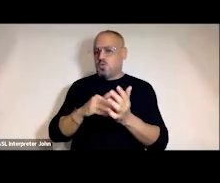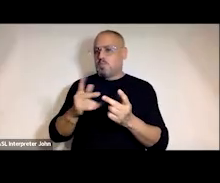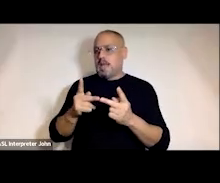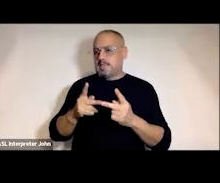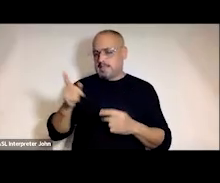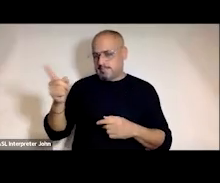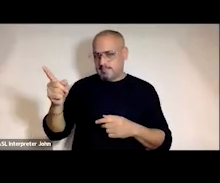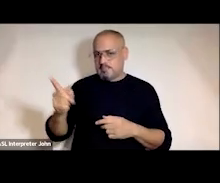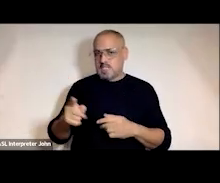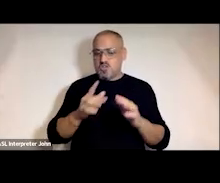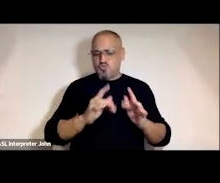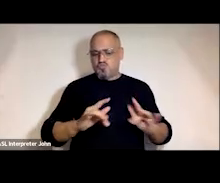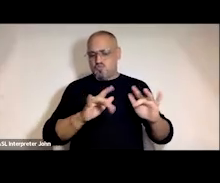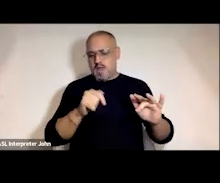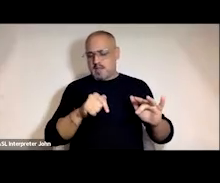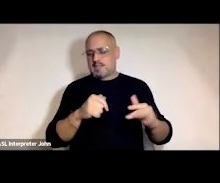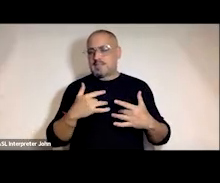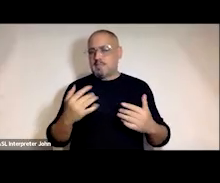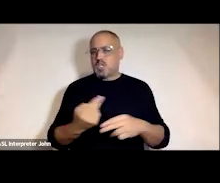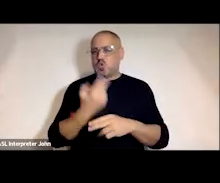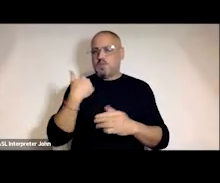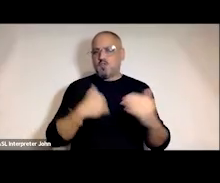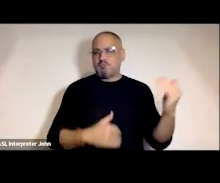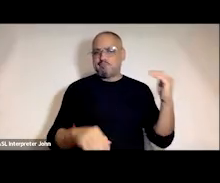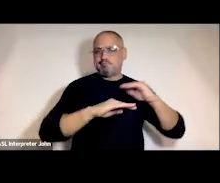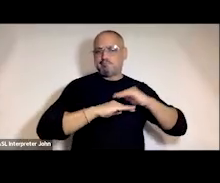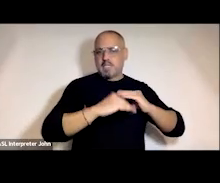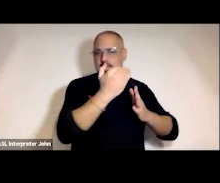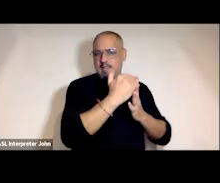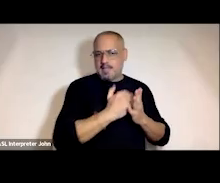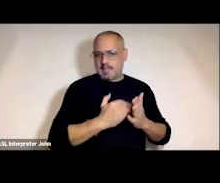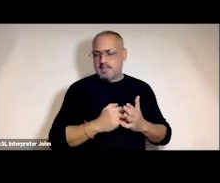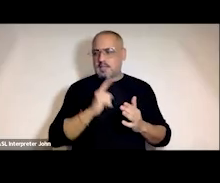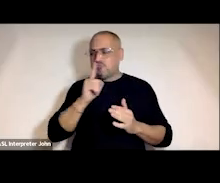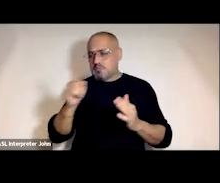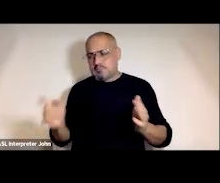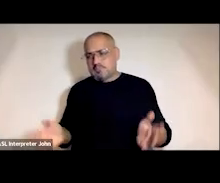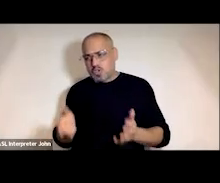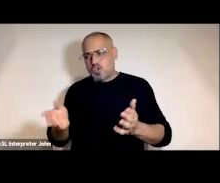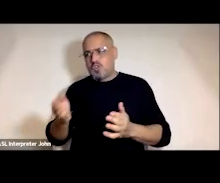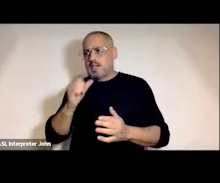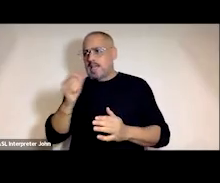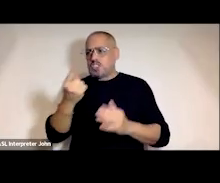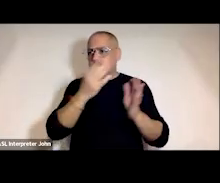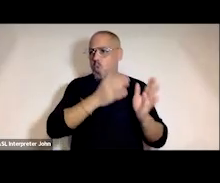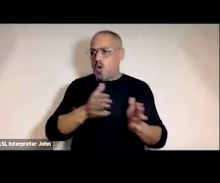And records are used to meet the listings. We really encourage you to not only organize your work